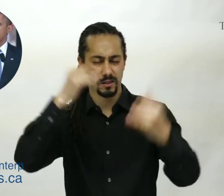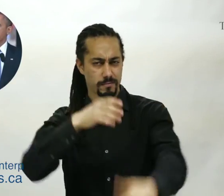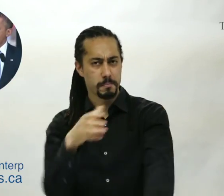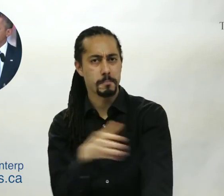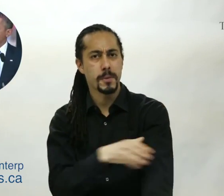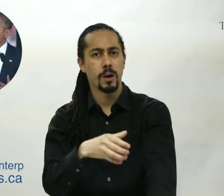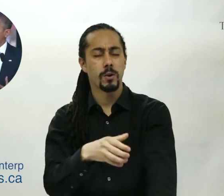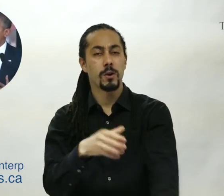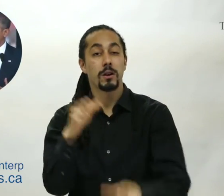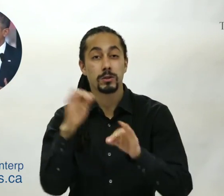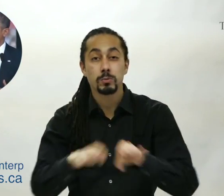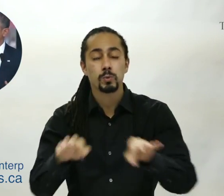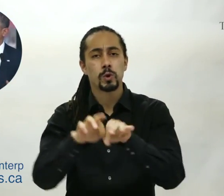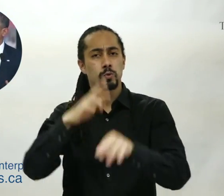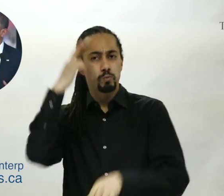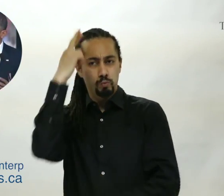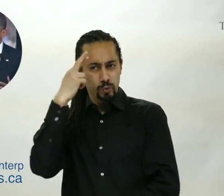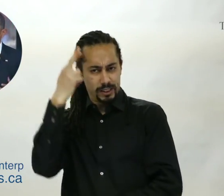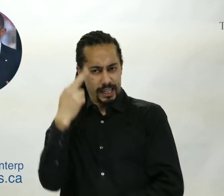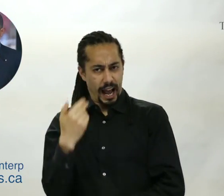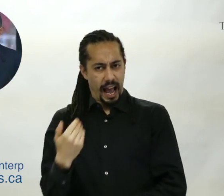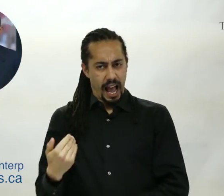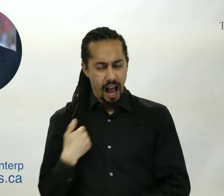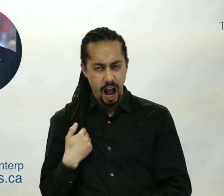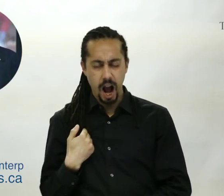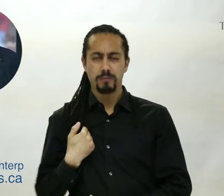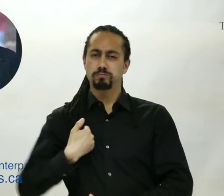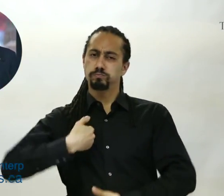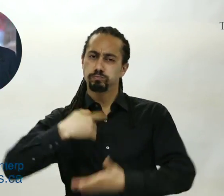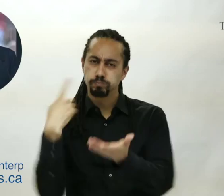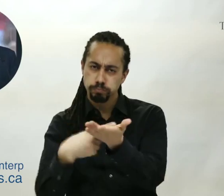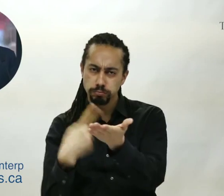the importance of reason and arguments;